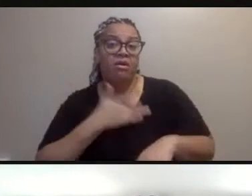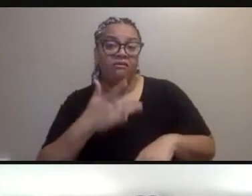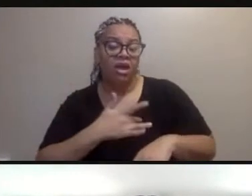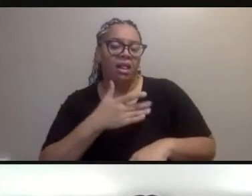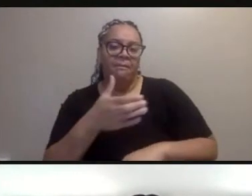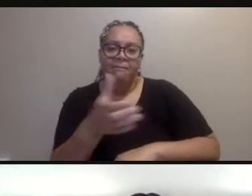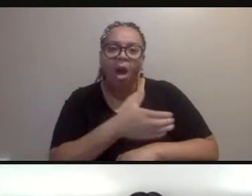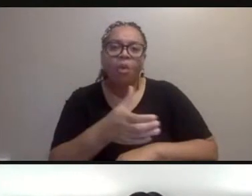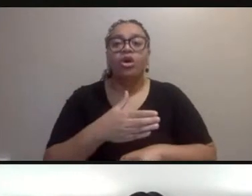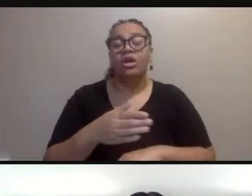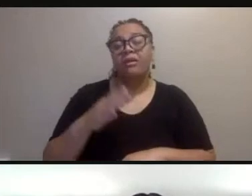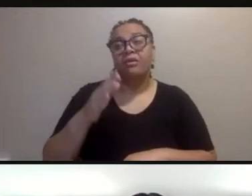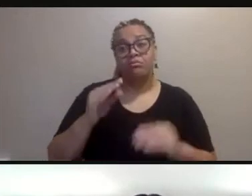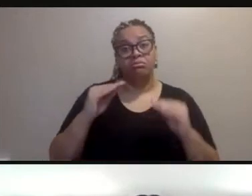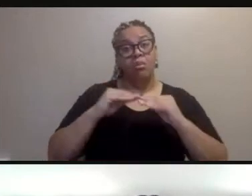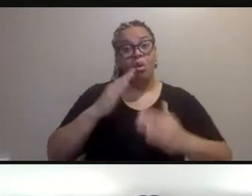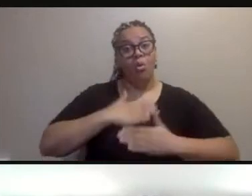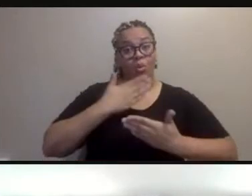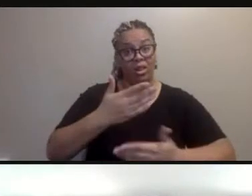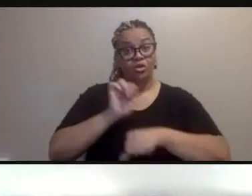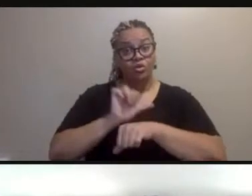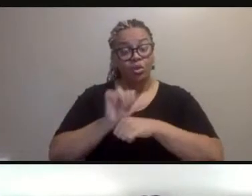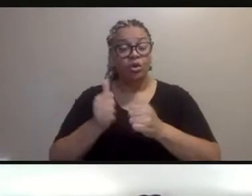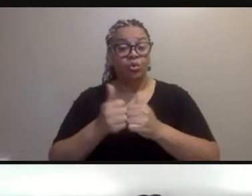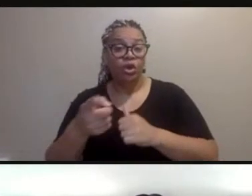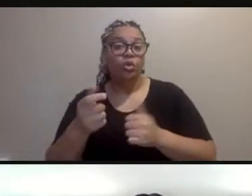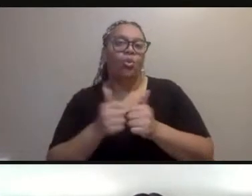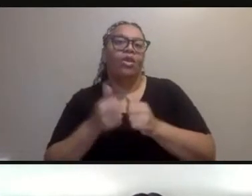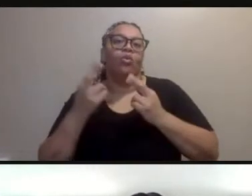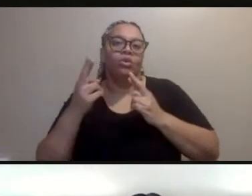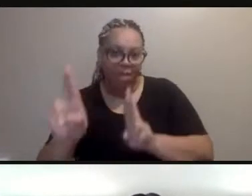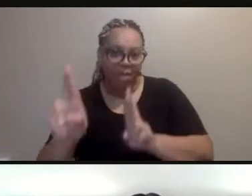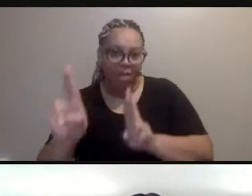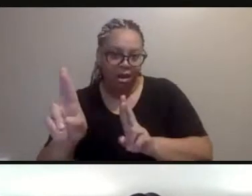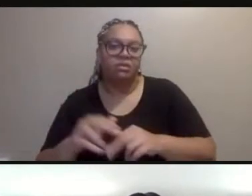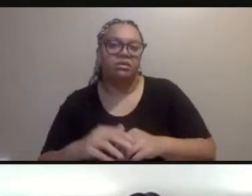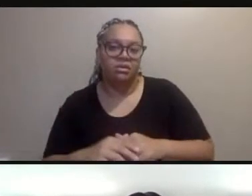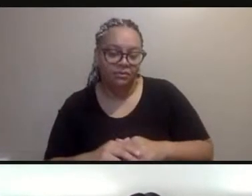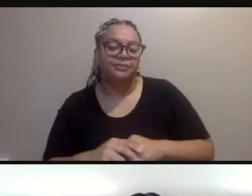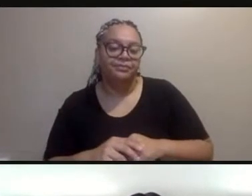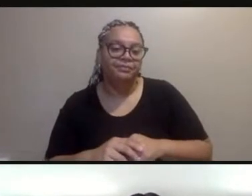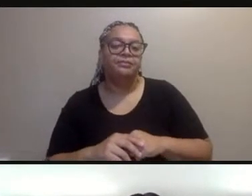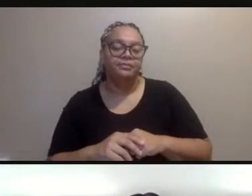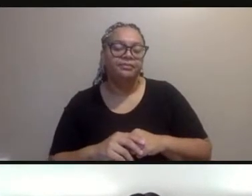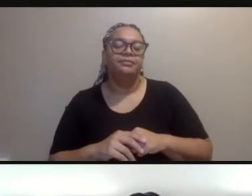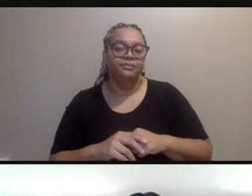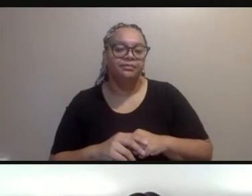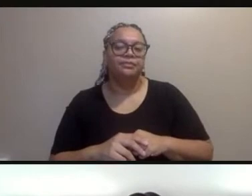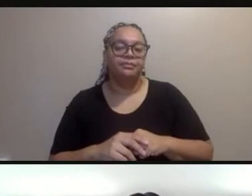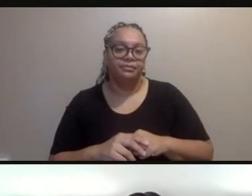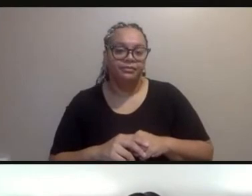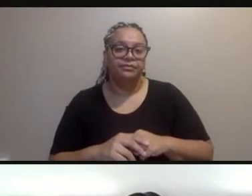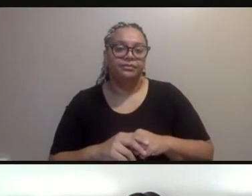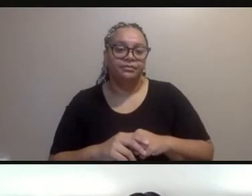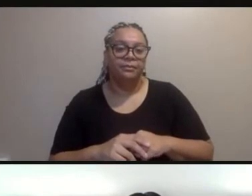THAT THEY'LL THEY'LL BE I THINK EMPOWERED AND THEY'LL BE